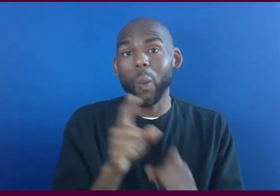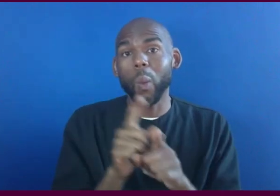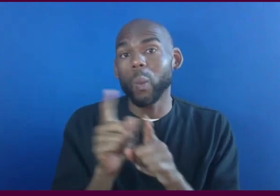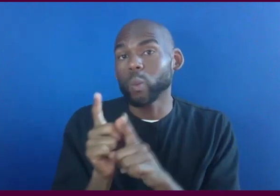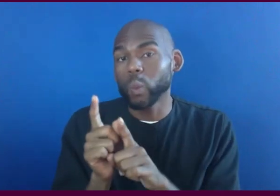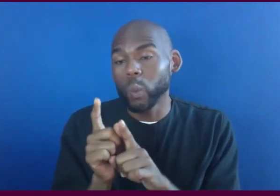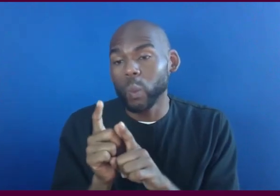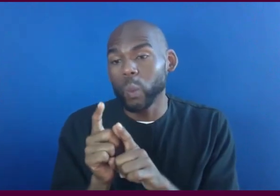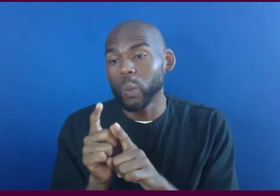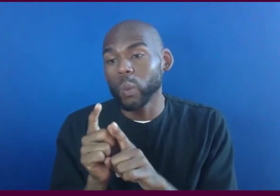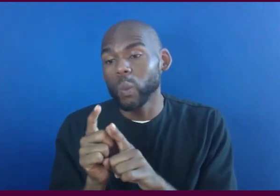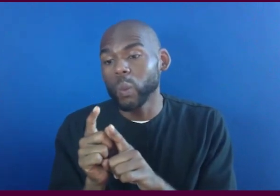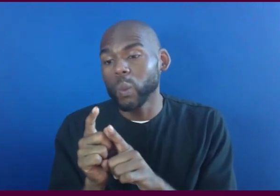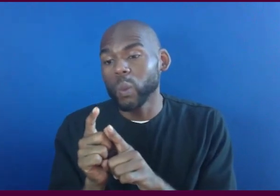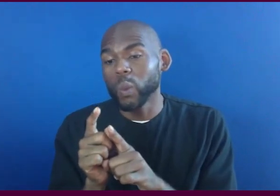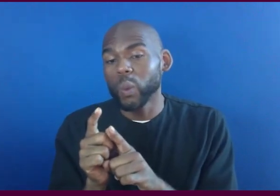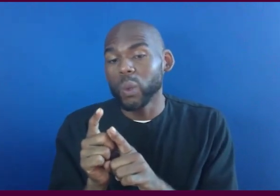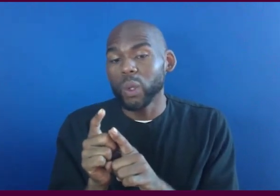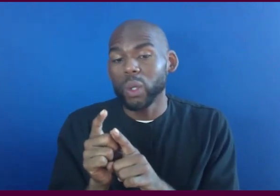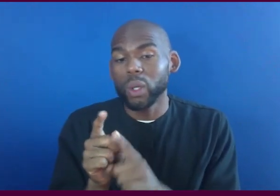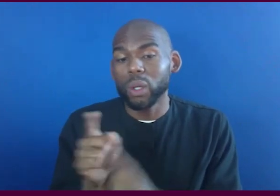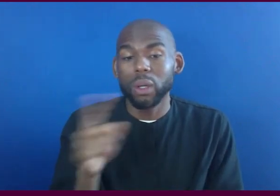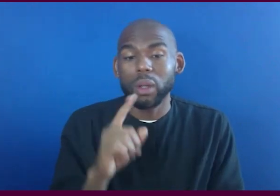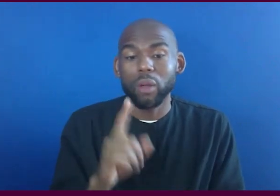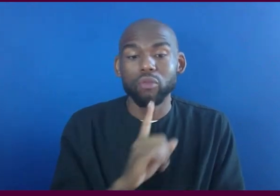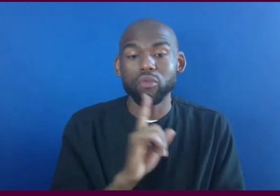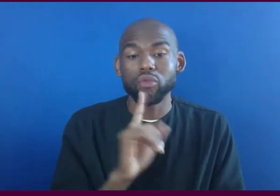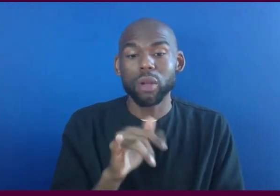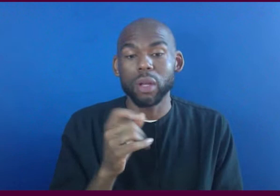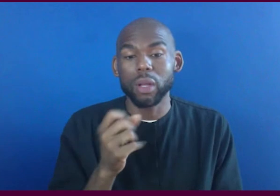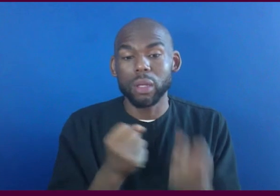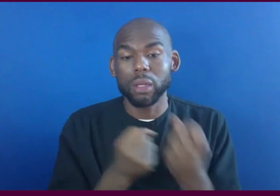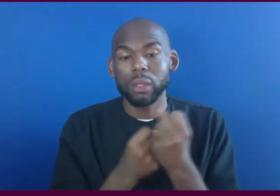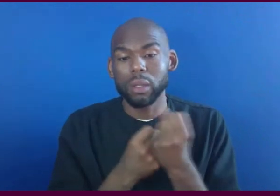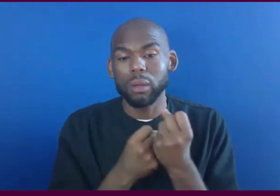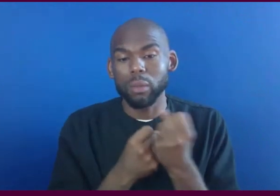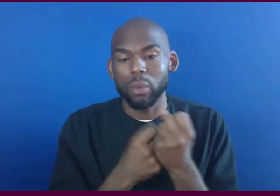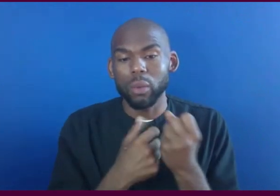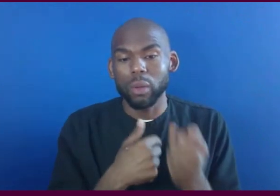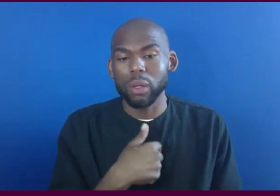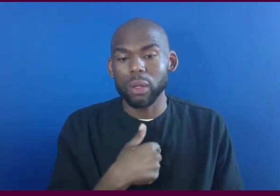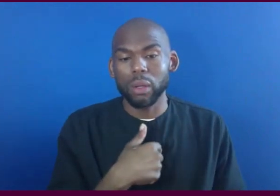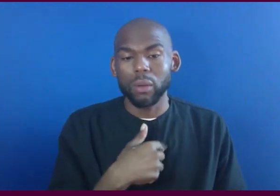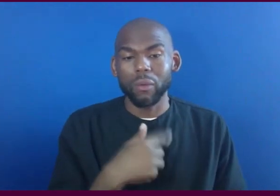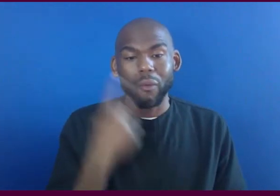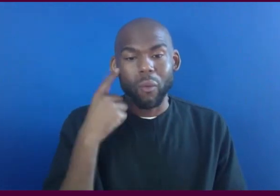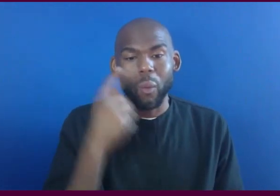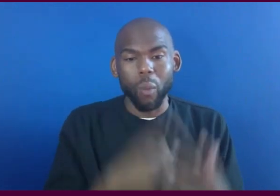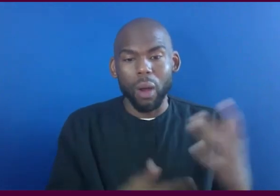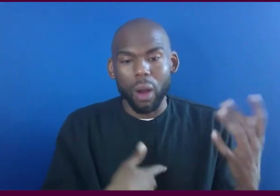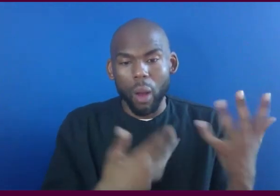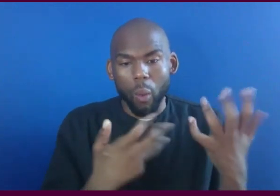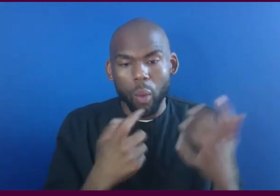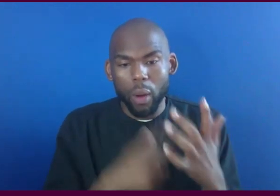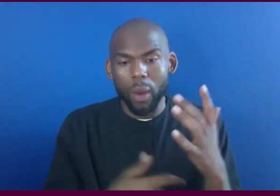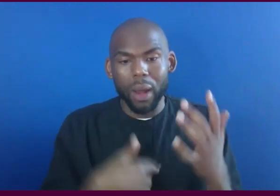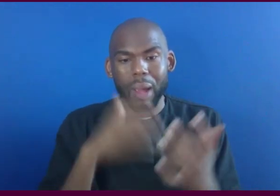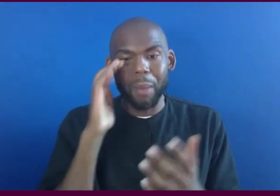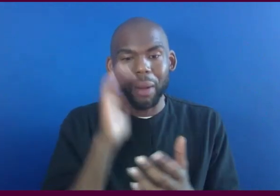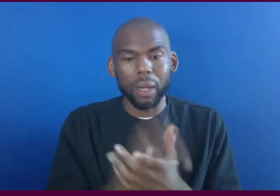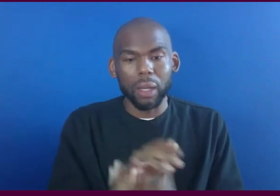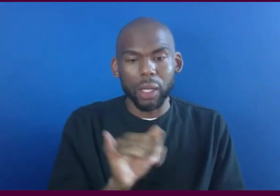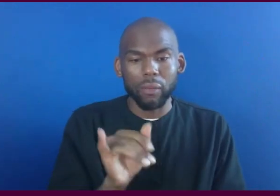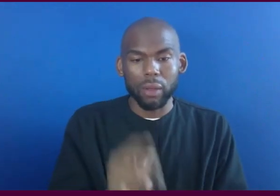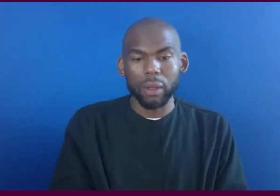And also my parents really supported me in going after whatever I wanted and what I believed